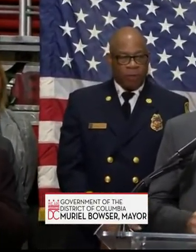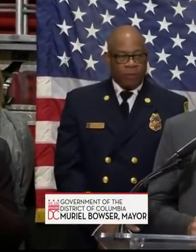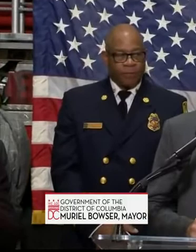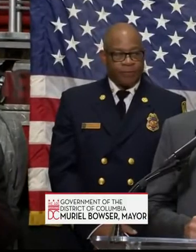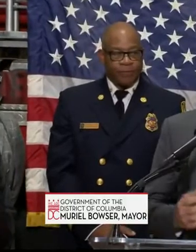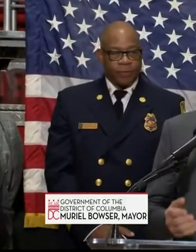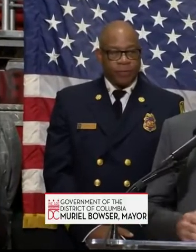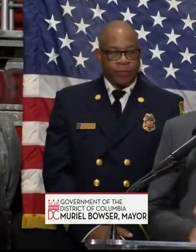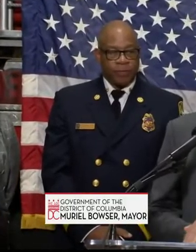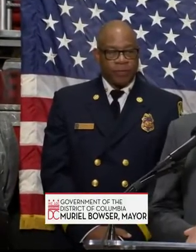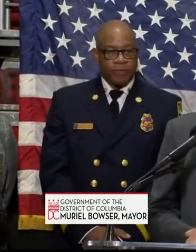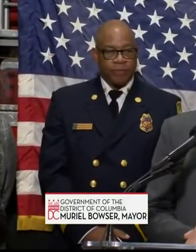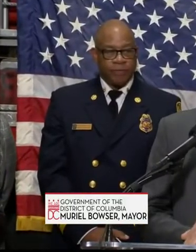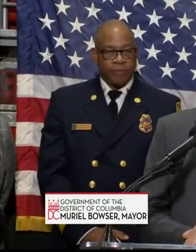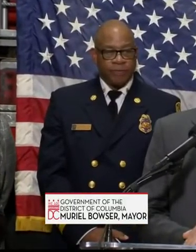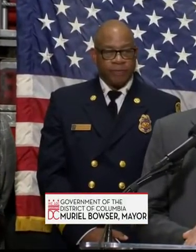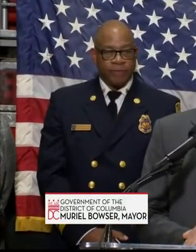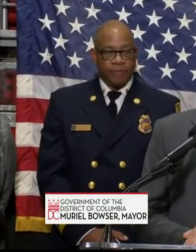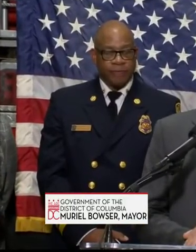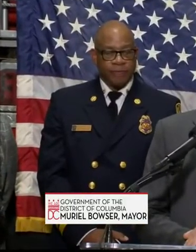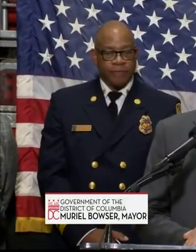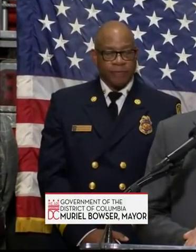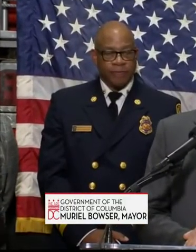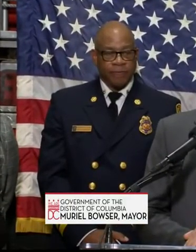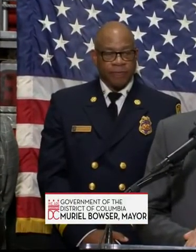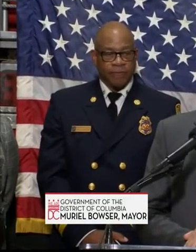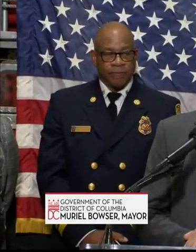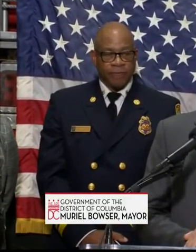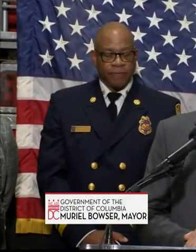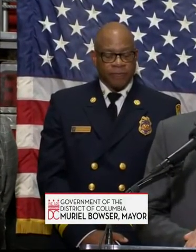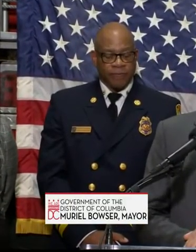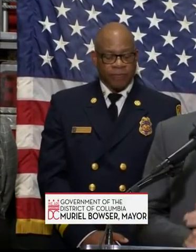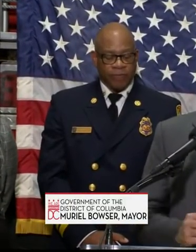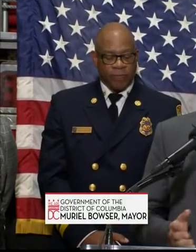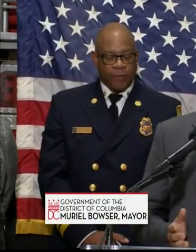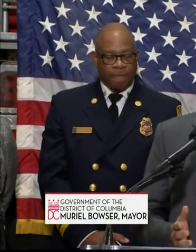PREPARE YEAR-AROUND FOR SO FIRST AND FOREMOST WE ARE PREPARED TO